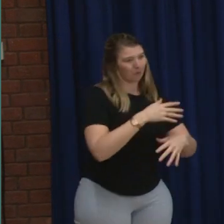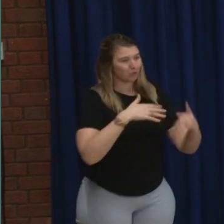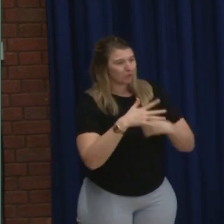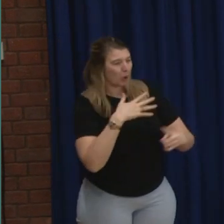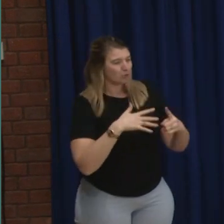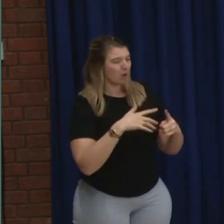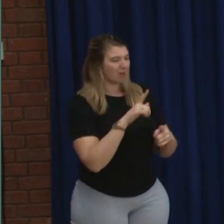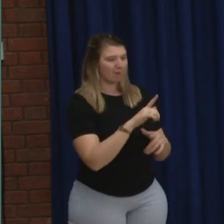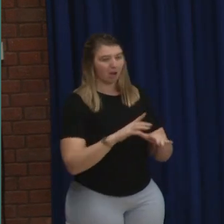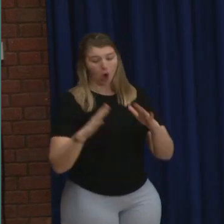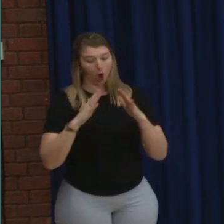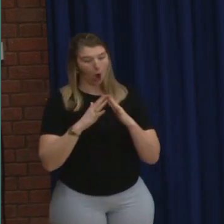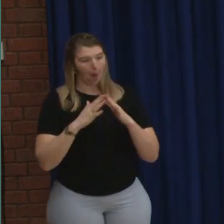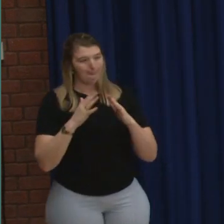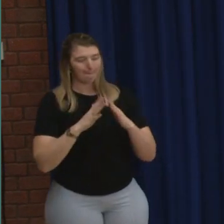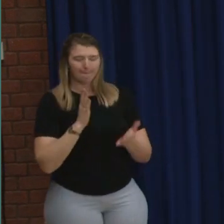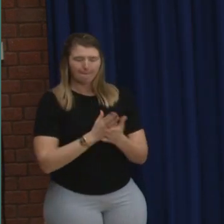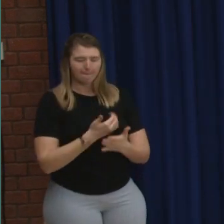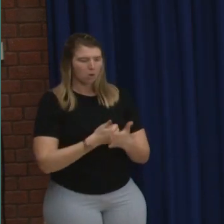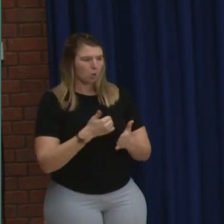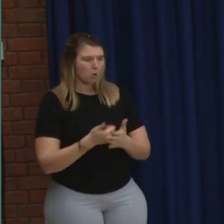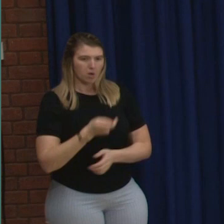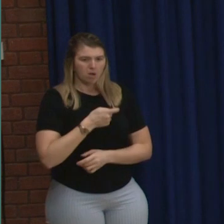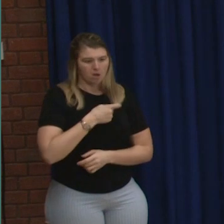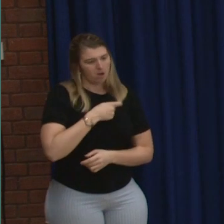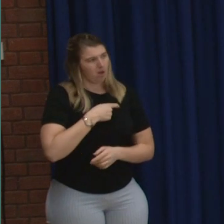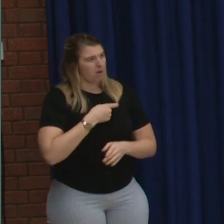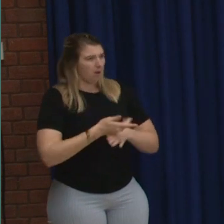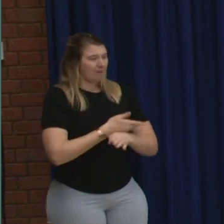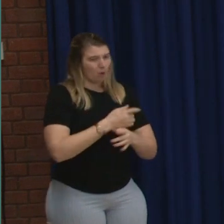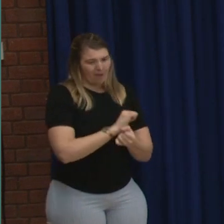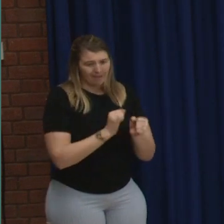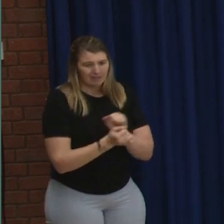I would be very highly anxious before exams and wouldn't sleep and I'd want to avoid taking exams